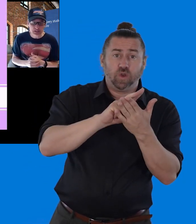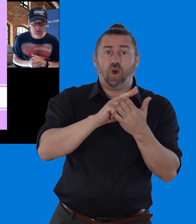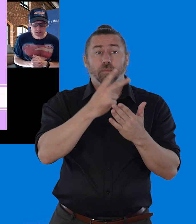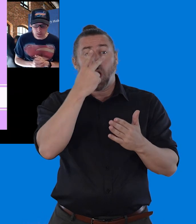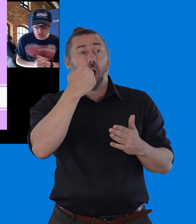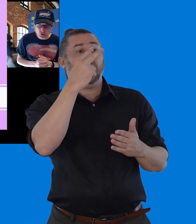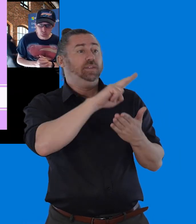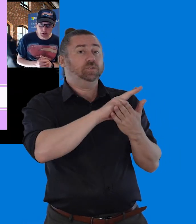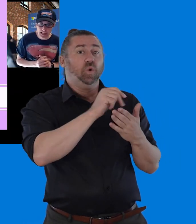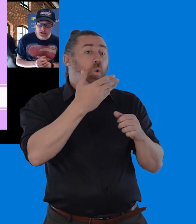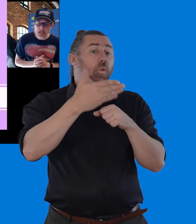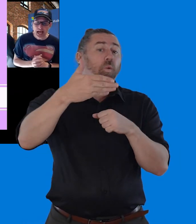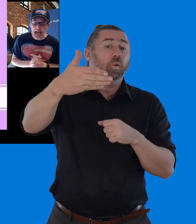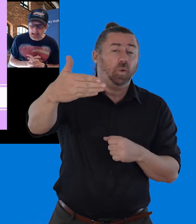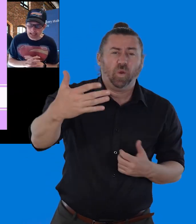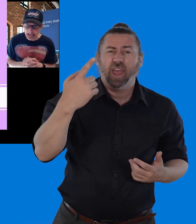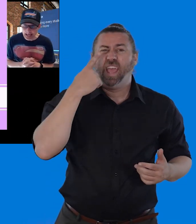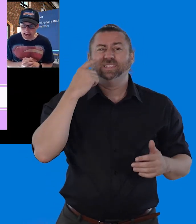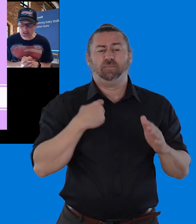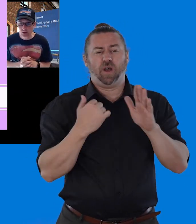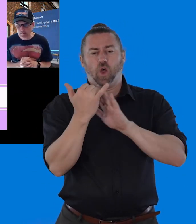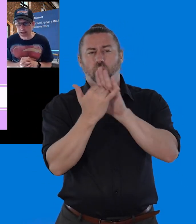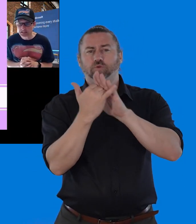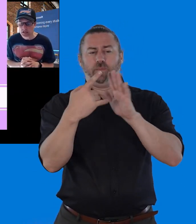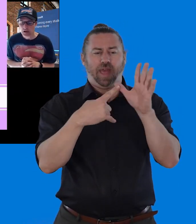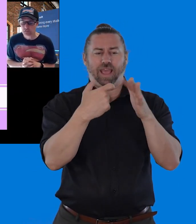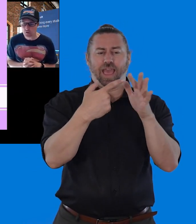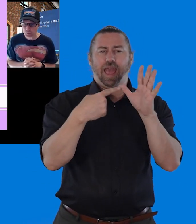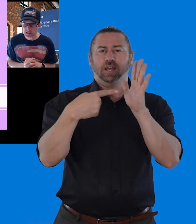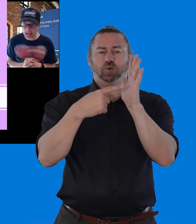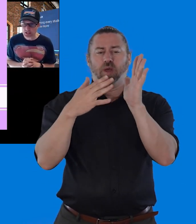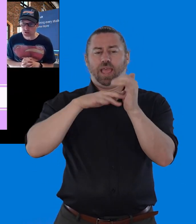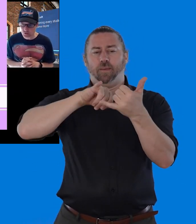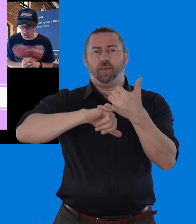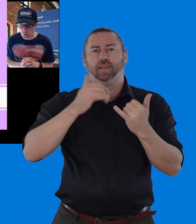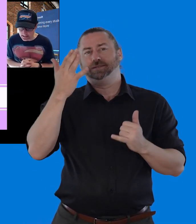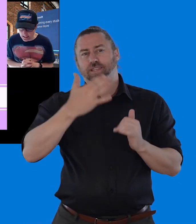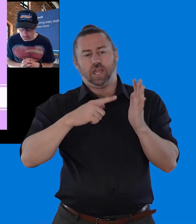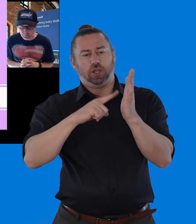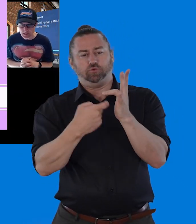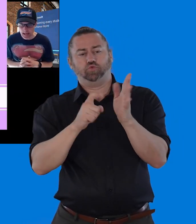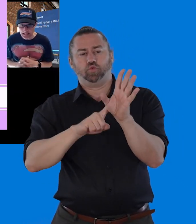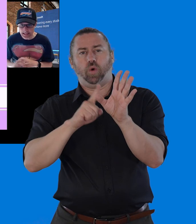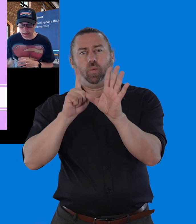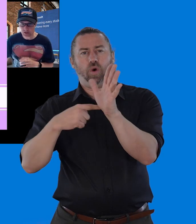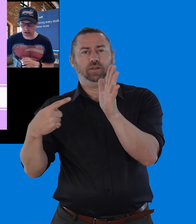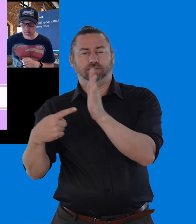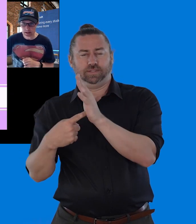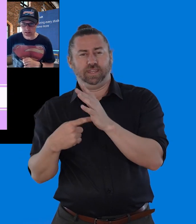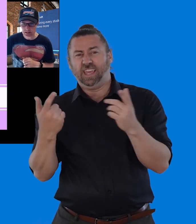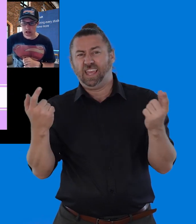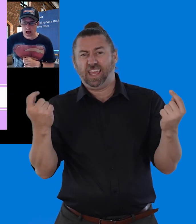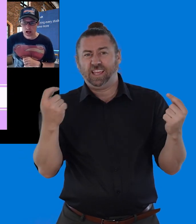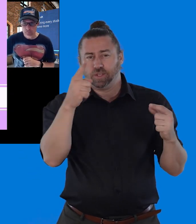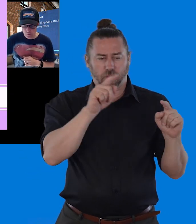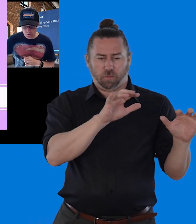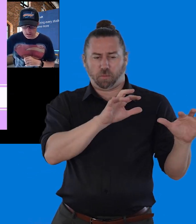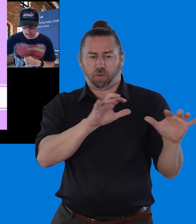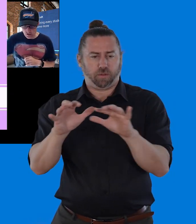please visit my YouTube page, aka.ms/TroyYT. aka.ms/TroyYT.